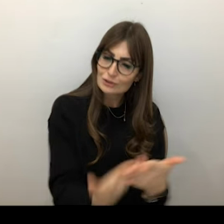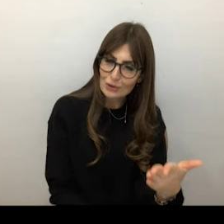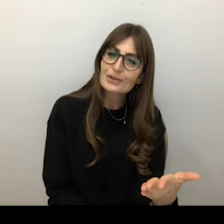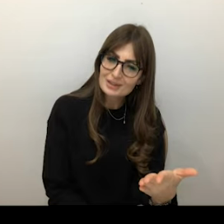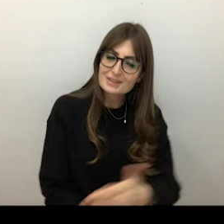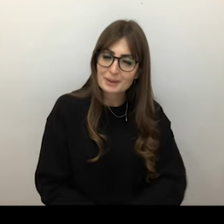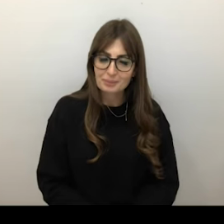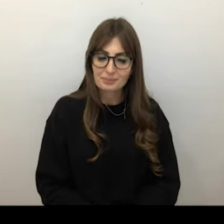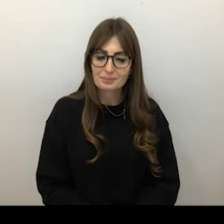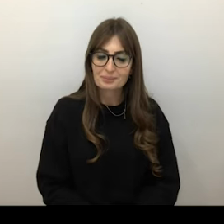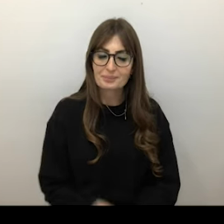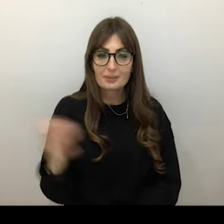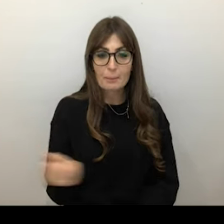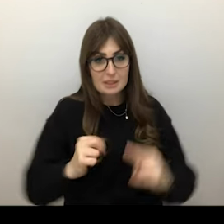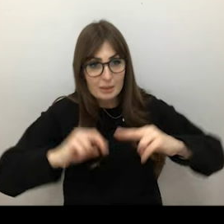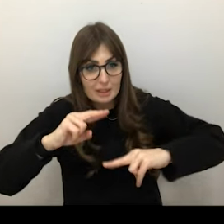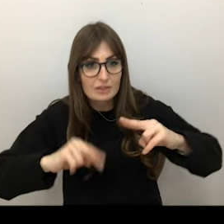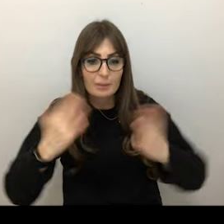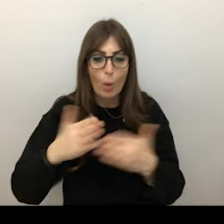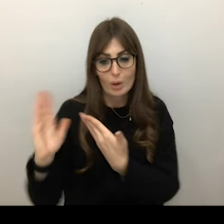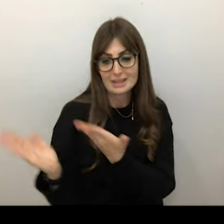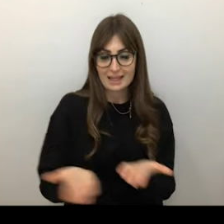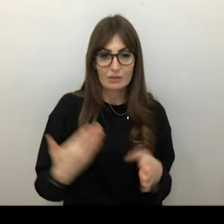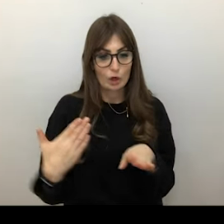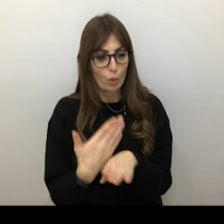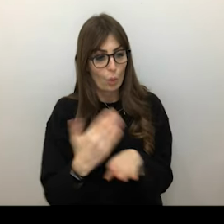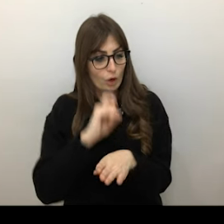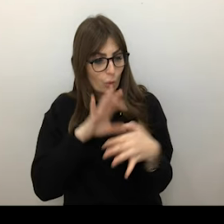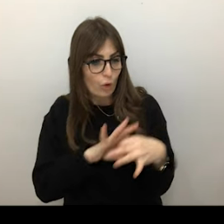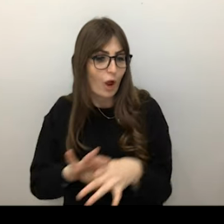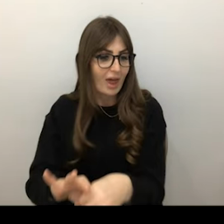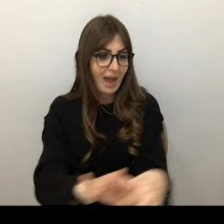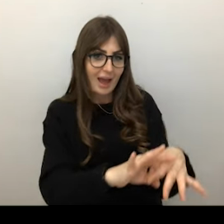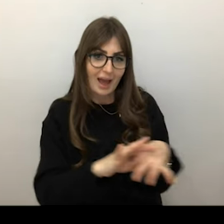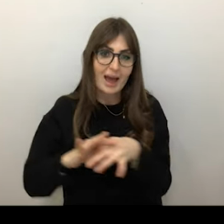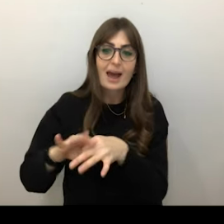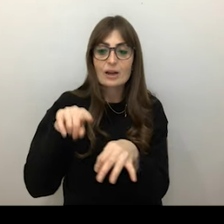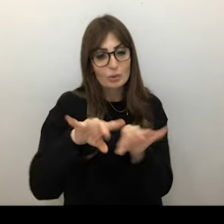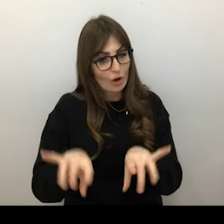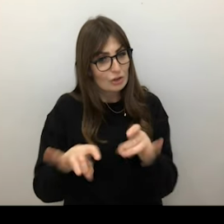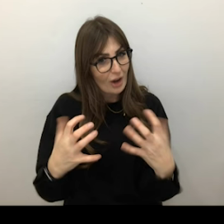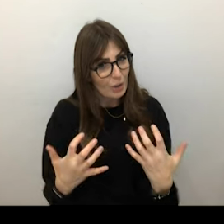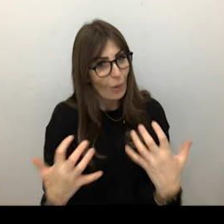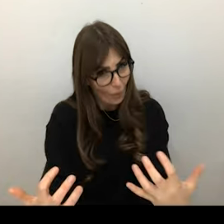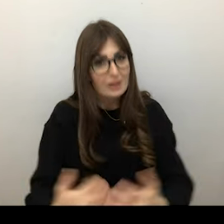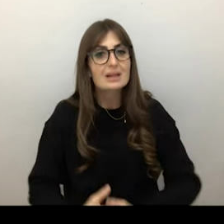So projects must be developing or delivering a work that will connect with contemporary Australian audiences, and where